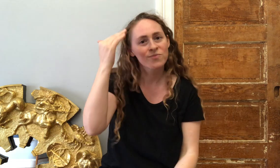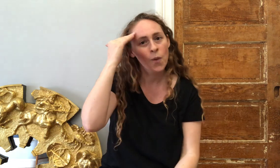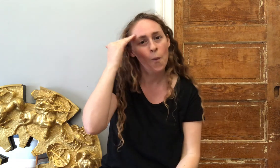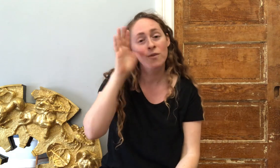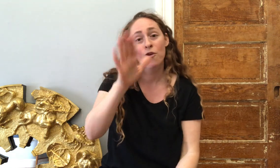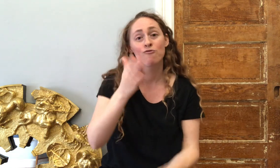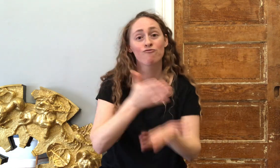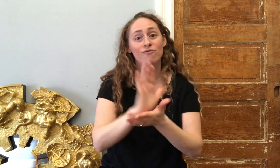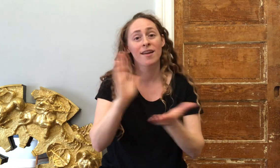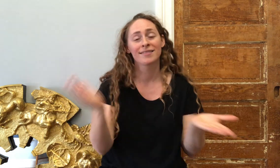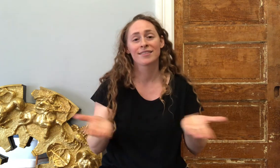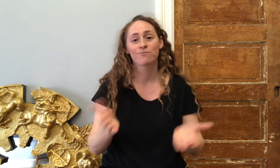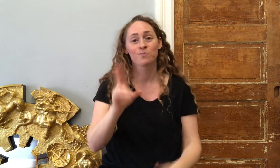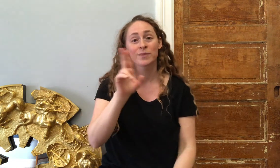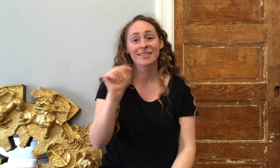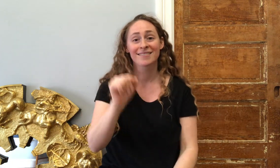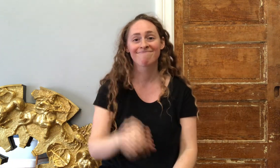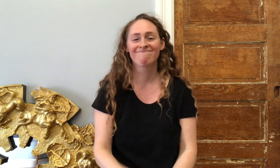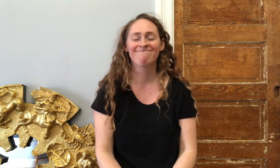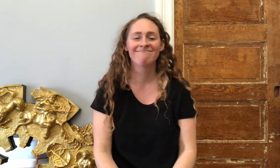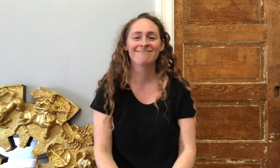It’s important for you to know your rights here in the U.S.